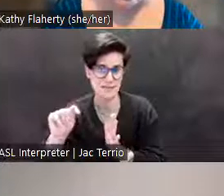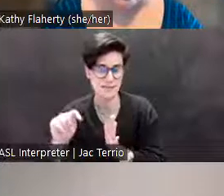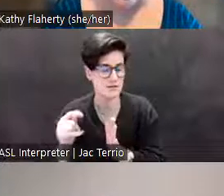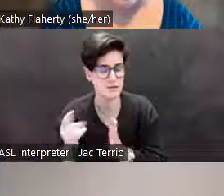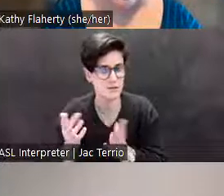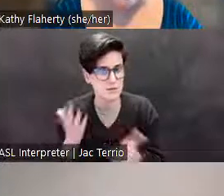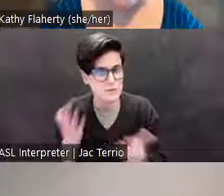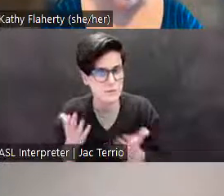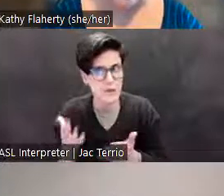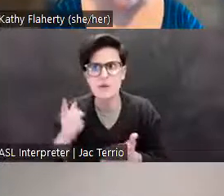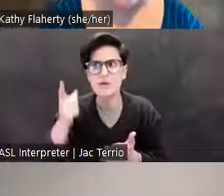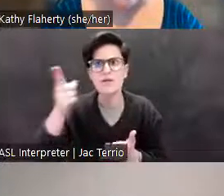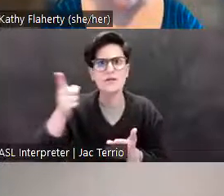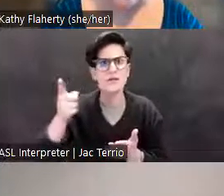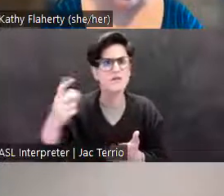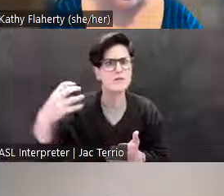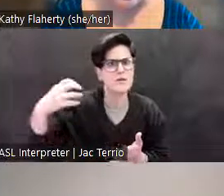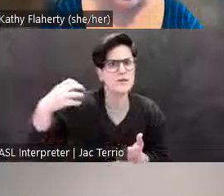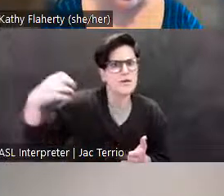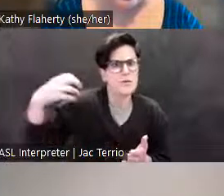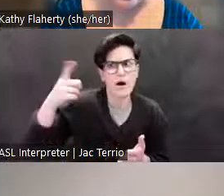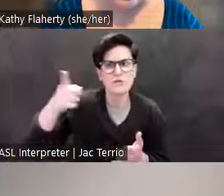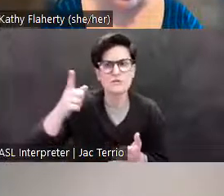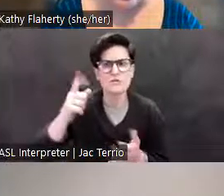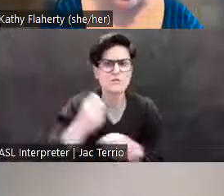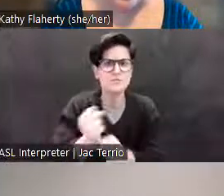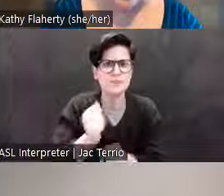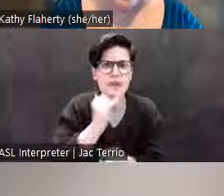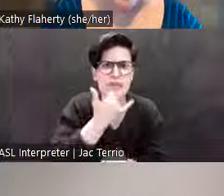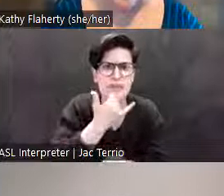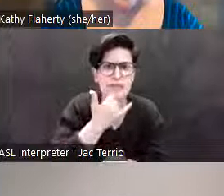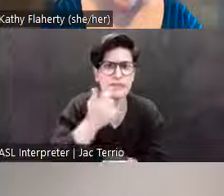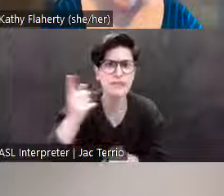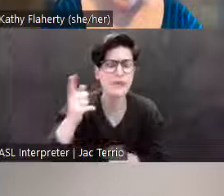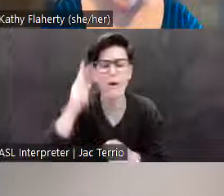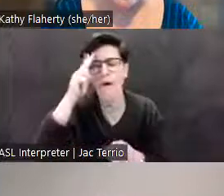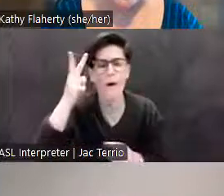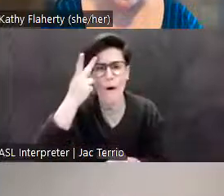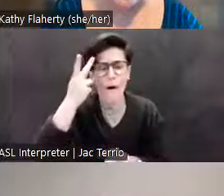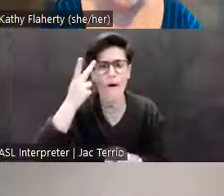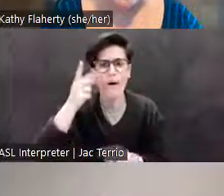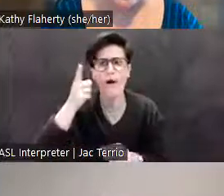a mistake but discriminated nevertheless, not in a properly denied a reasonable accommodation